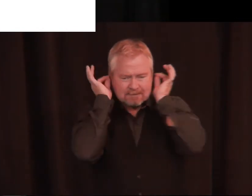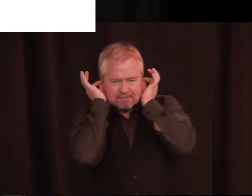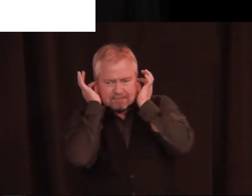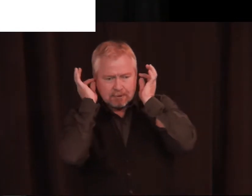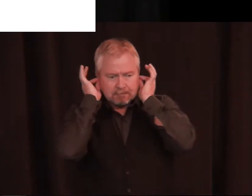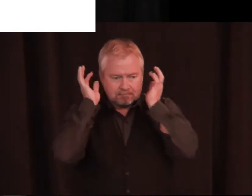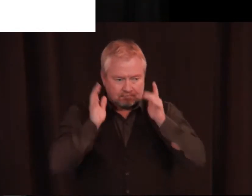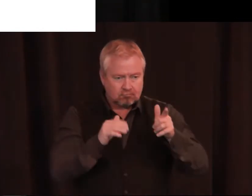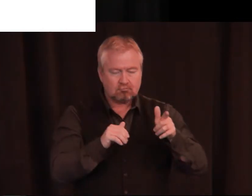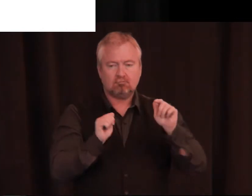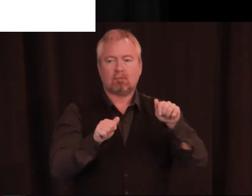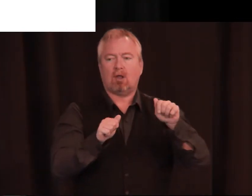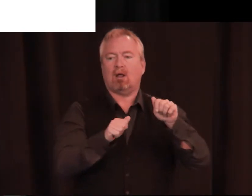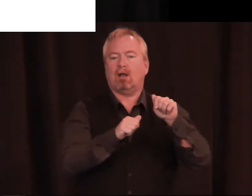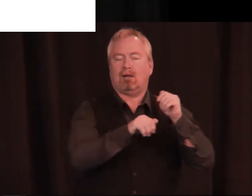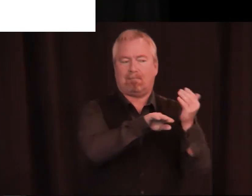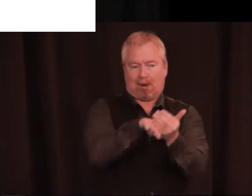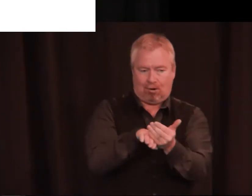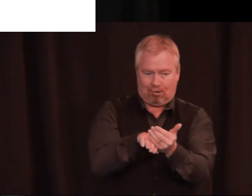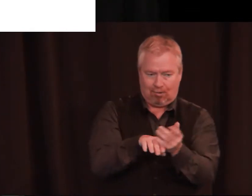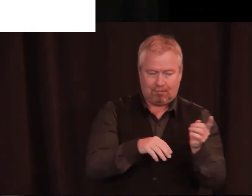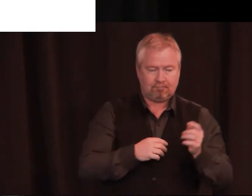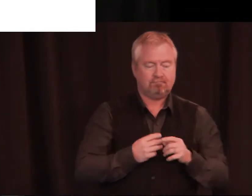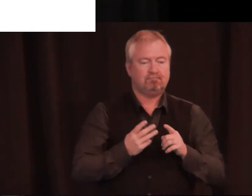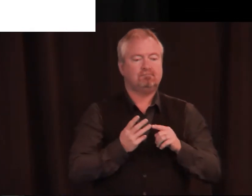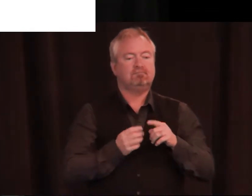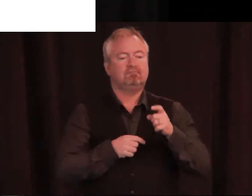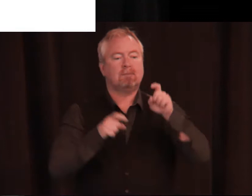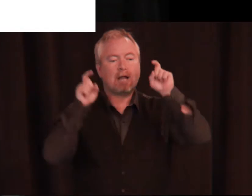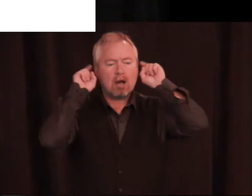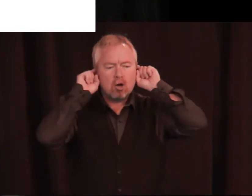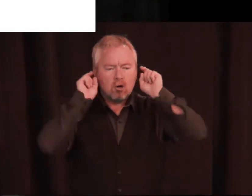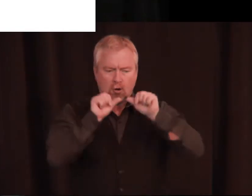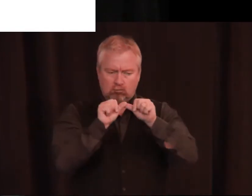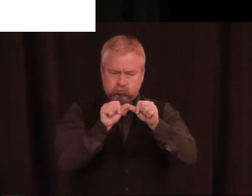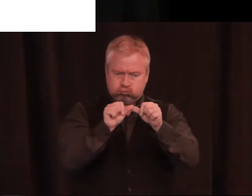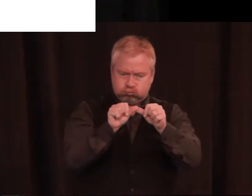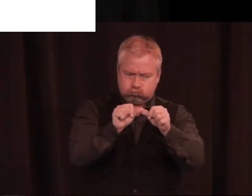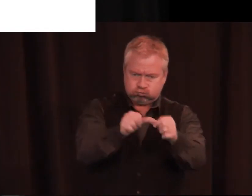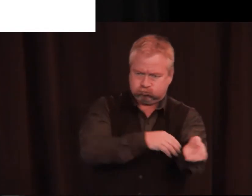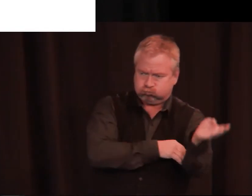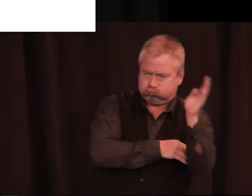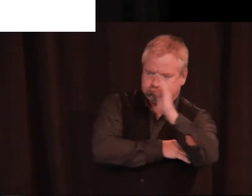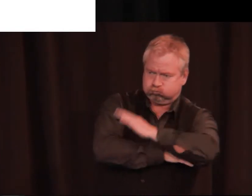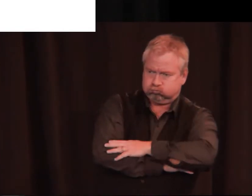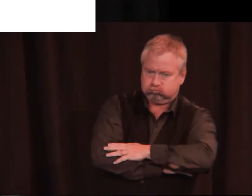But also just wearing the hearing aids inconsistently can also, we suspect,